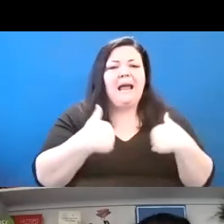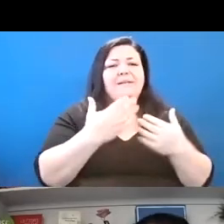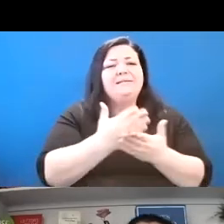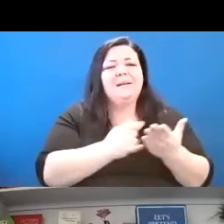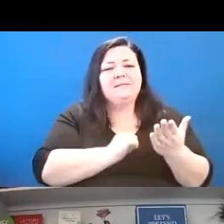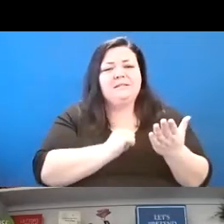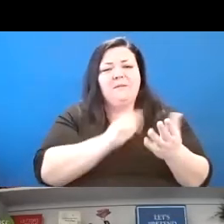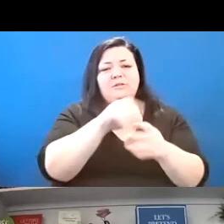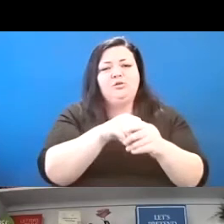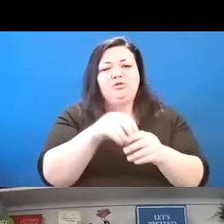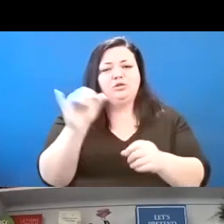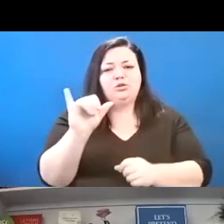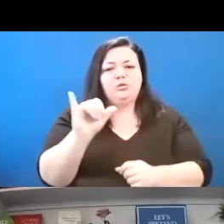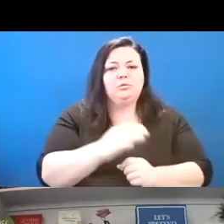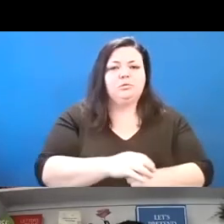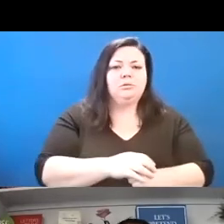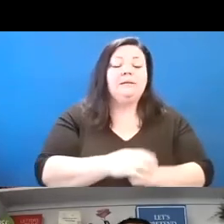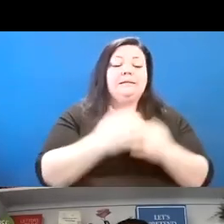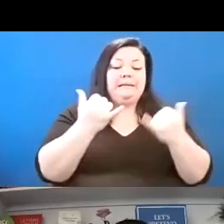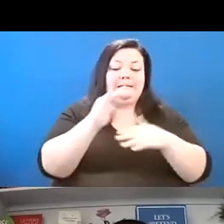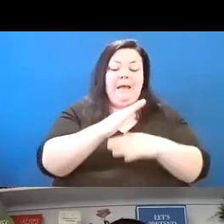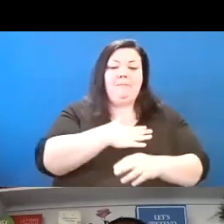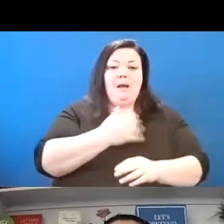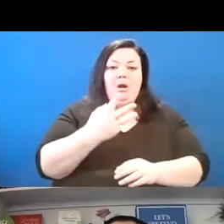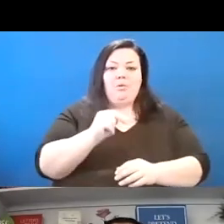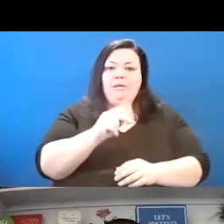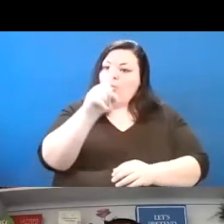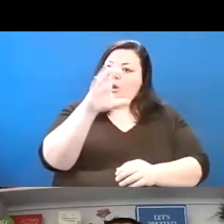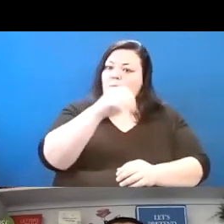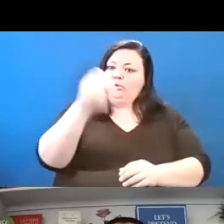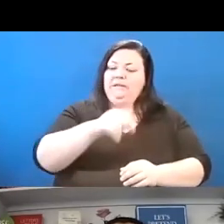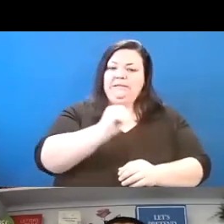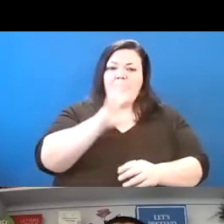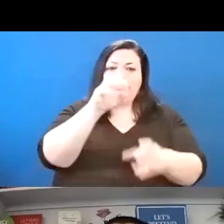and my own that i'll be reading tonight is 100 self-intention so i think that's a really great